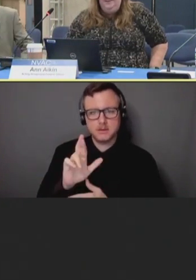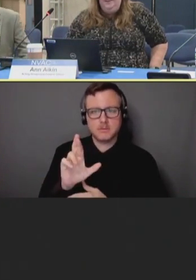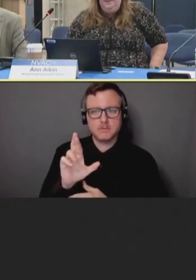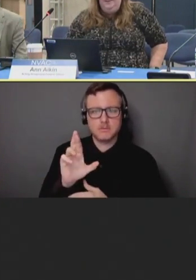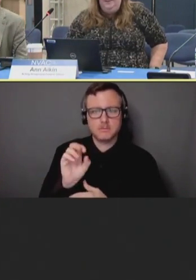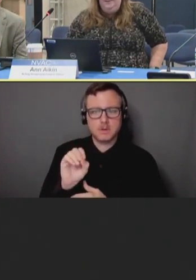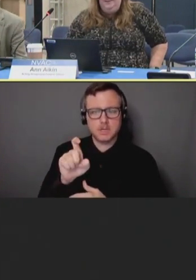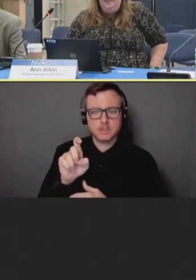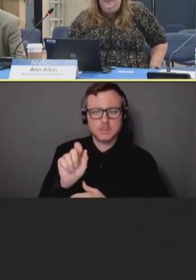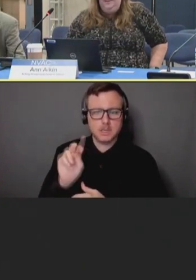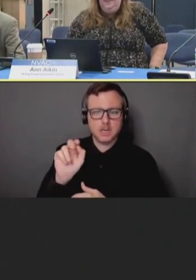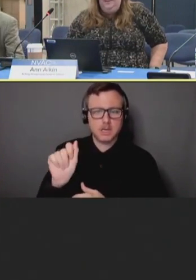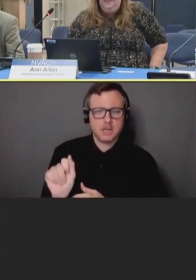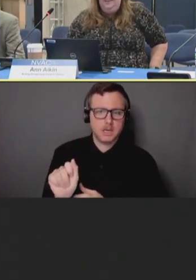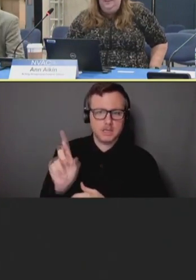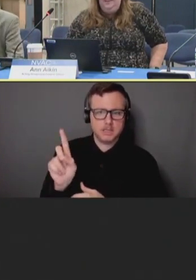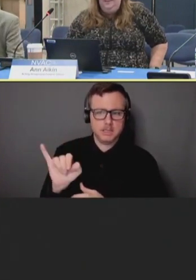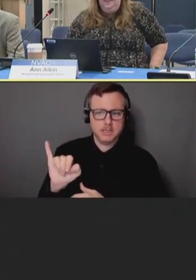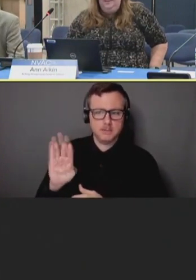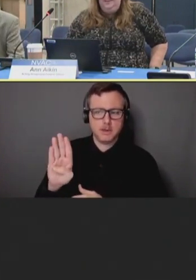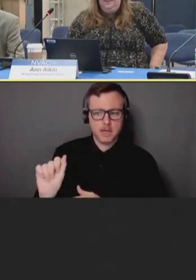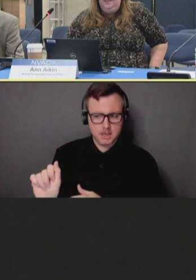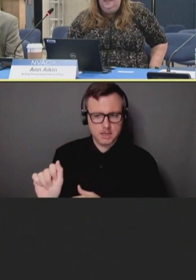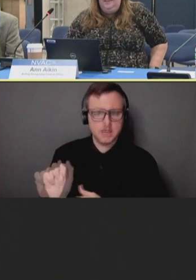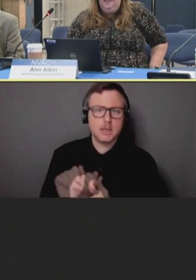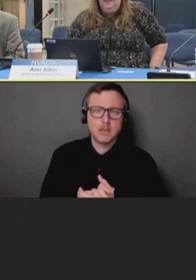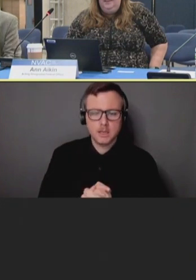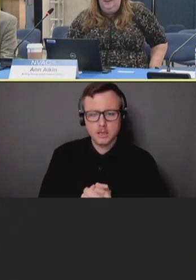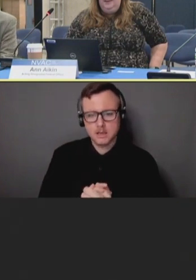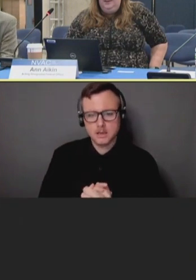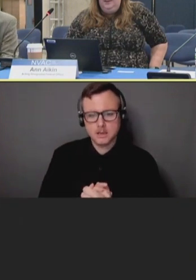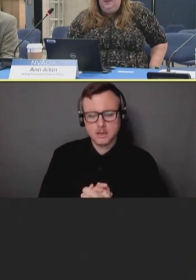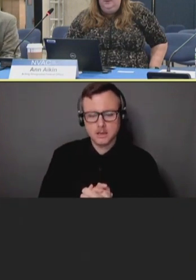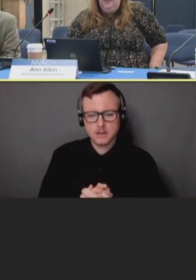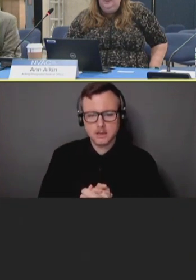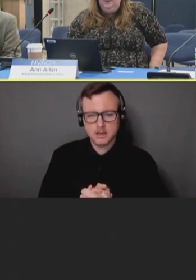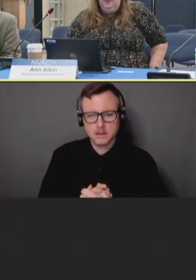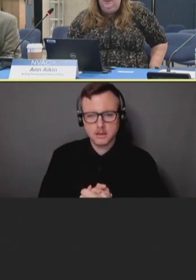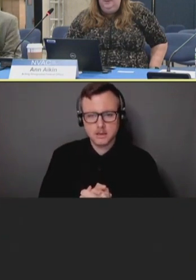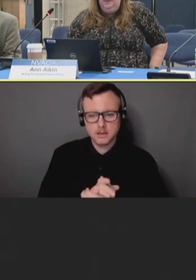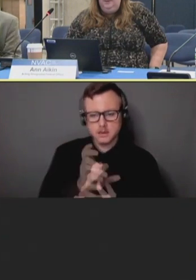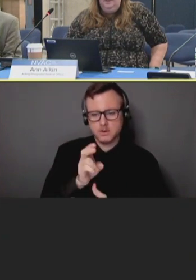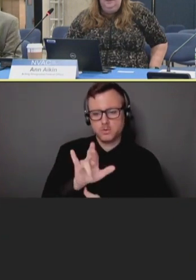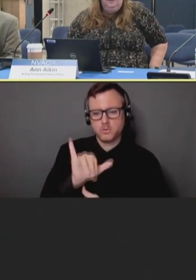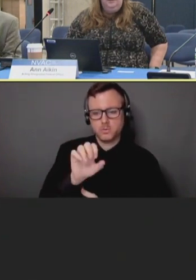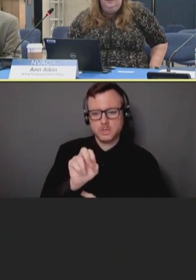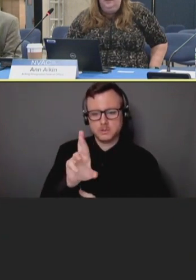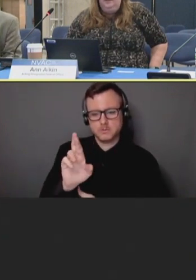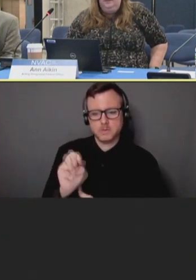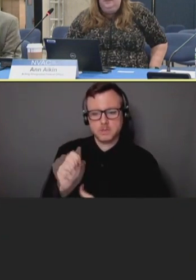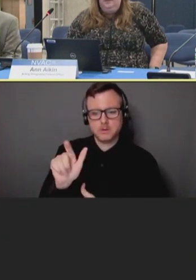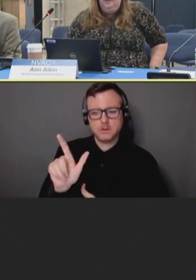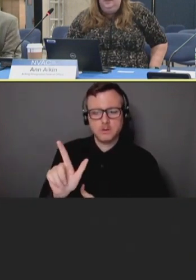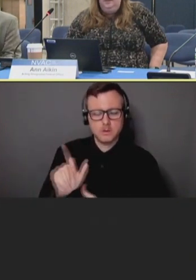Present. Ann Aikin: Good morning. Bob Swanson. Bob Swanson: Present.